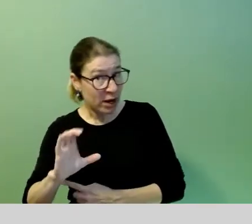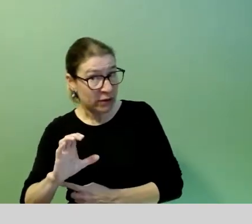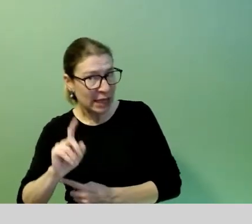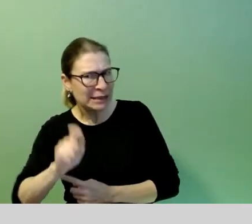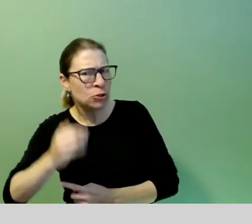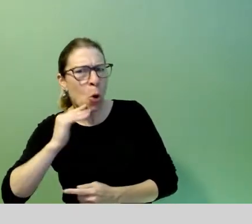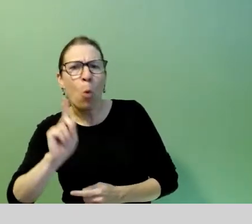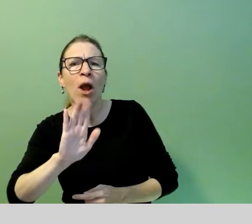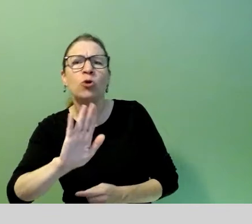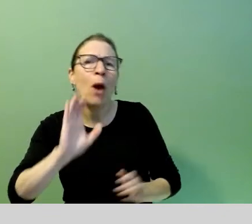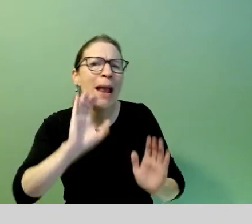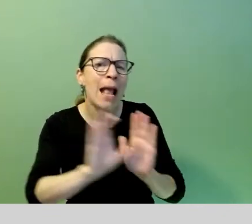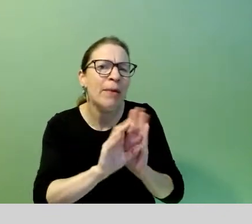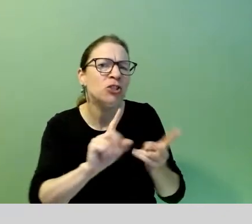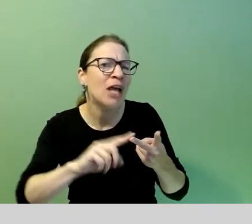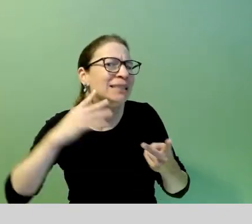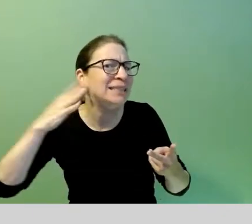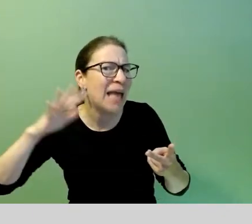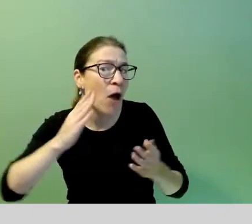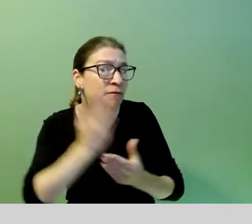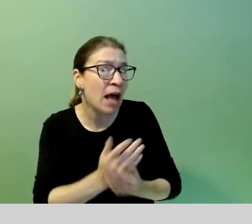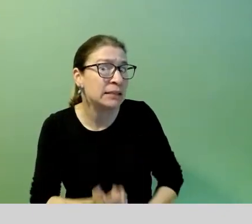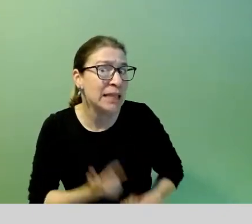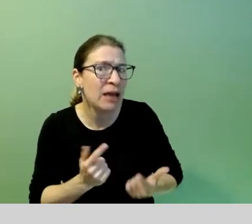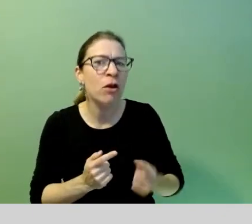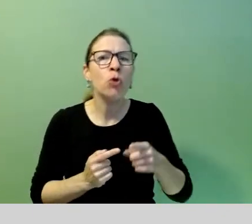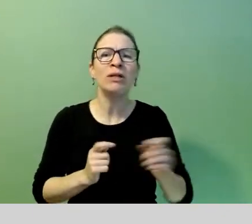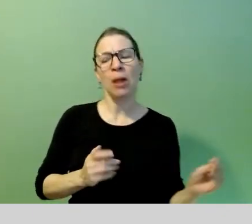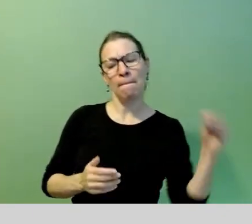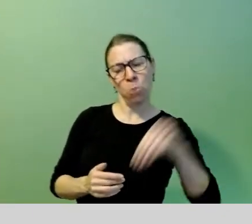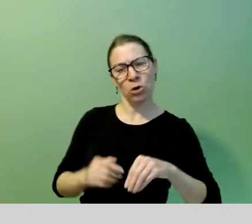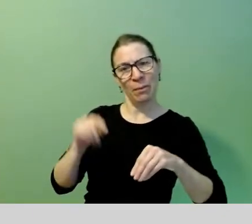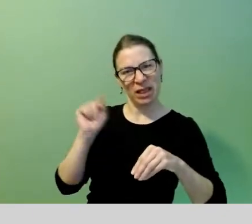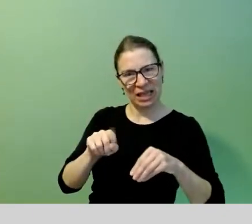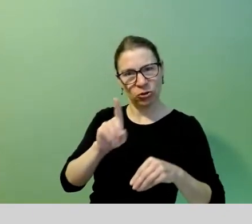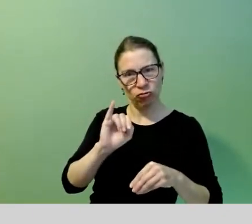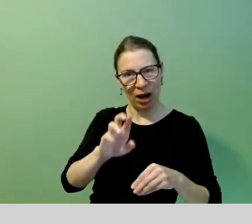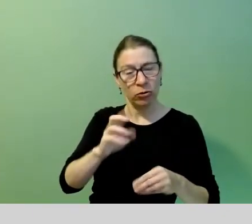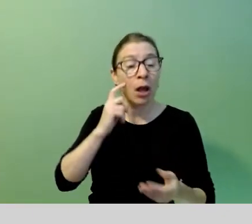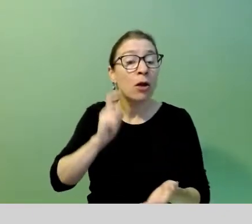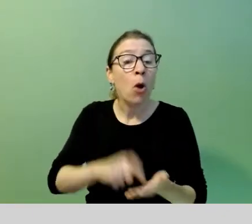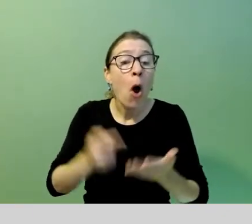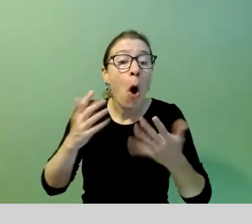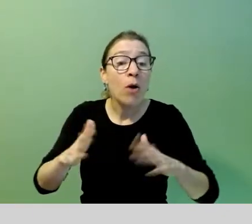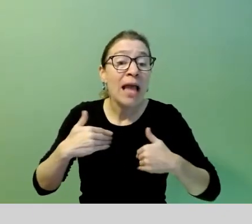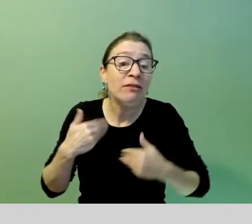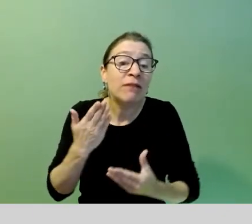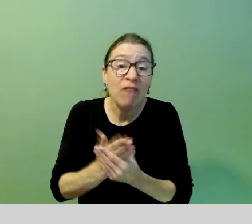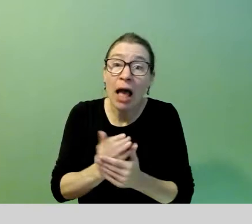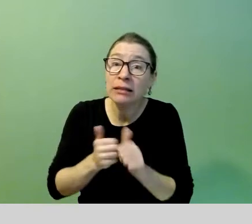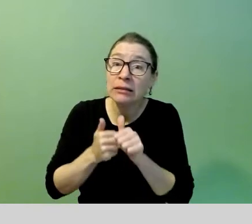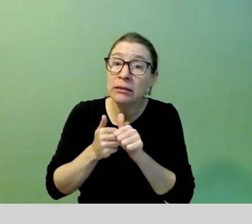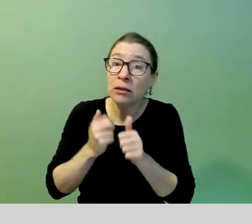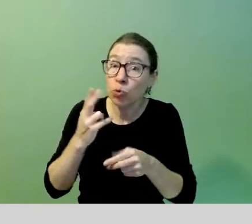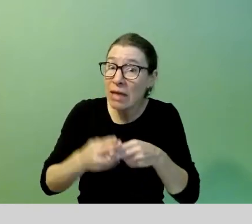you need to put them in this directory. You'll notice that we already have a couple of files here named after our project. These are BeeWare default.